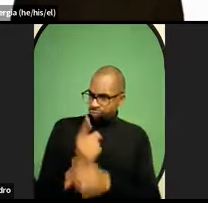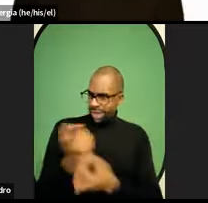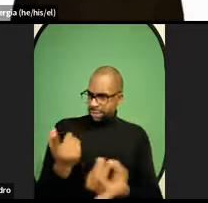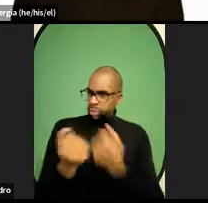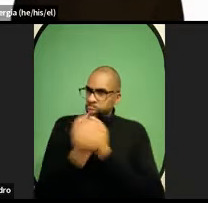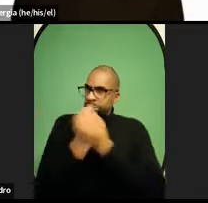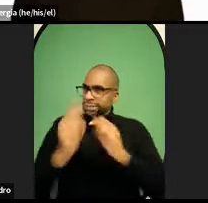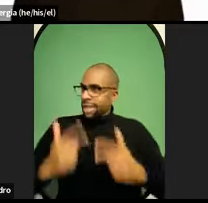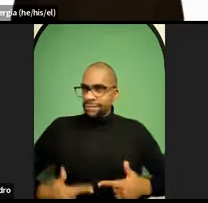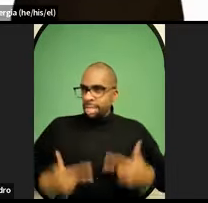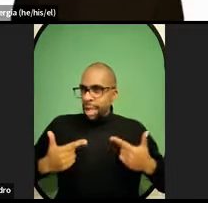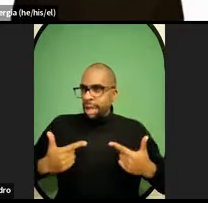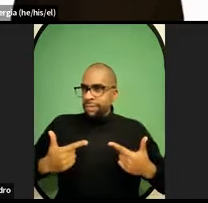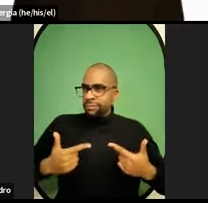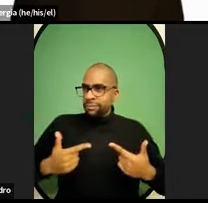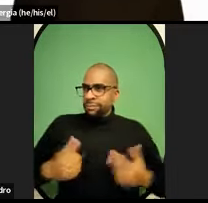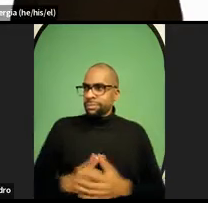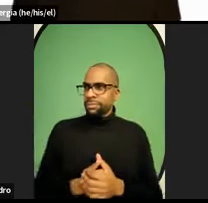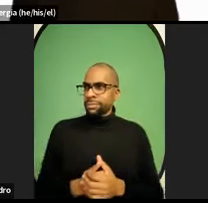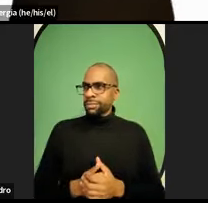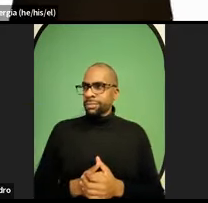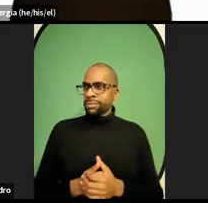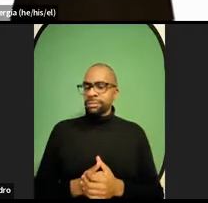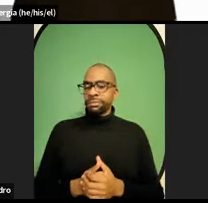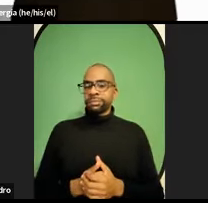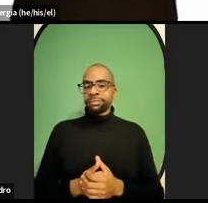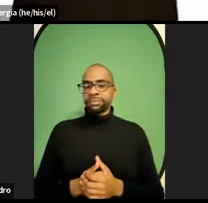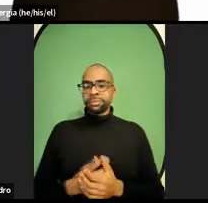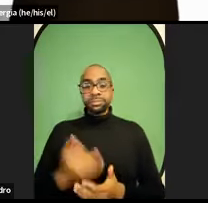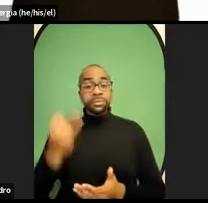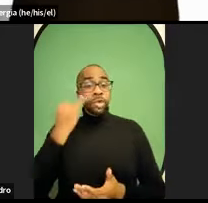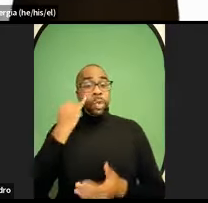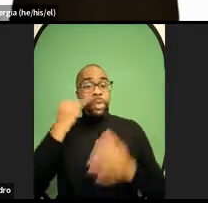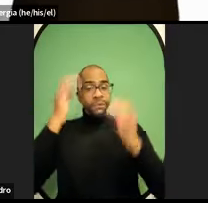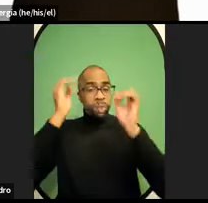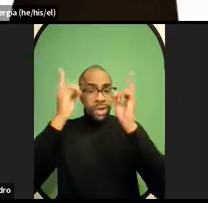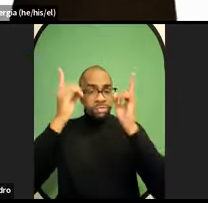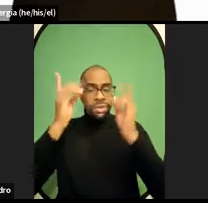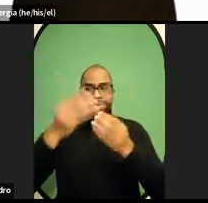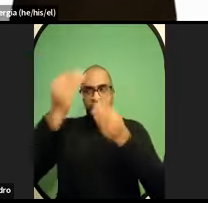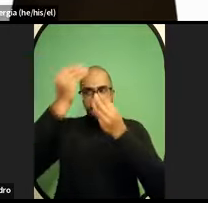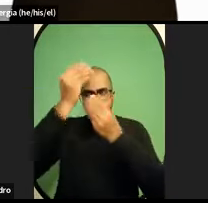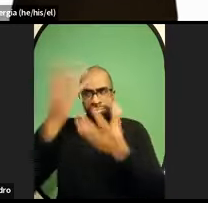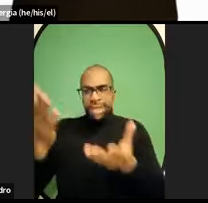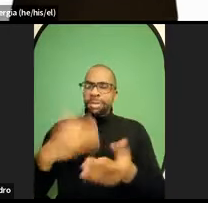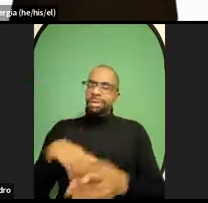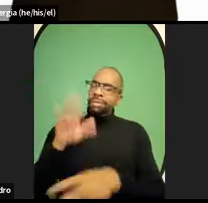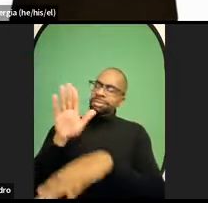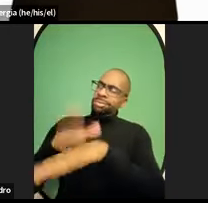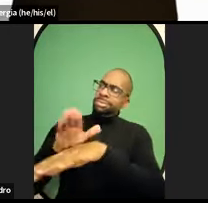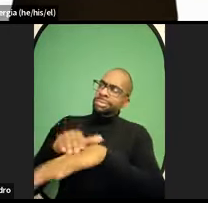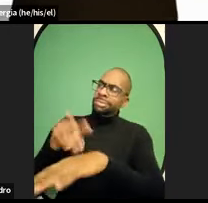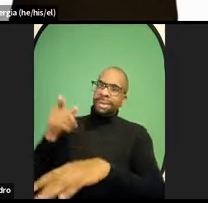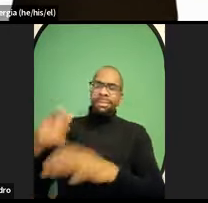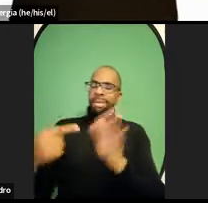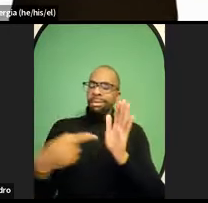right, we just want to save lives. We don't have any other motive. So I think if you add So I think if you educate and give them the information shows up give them the information show